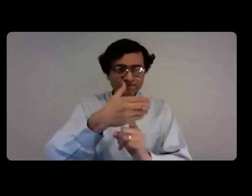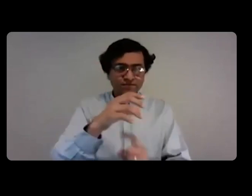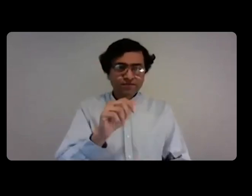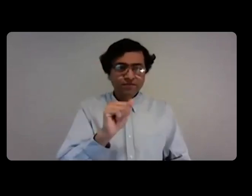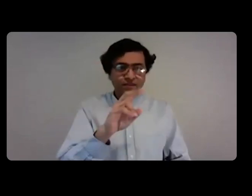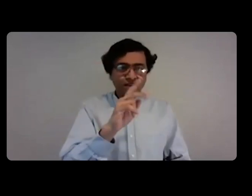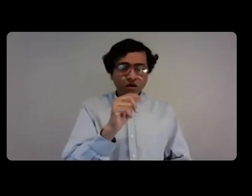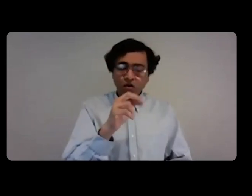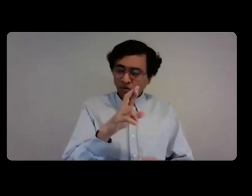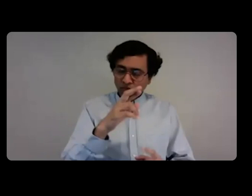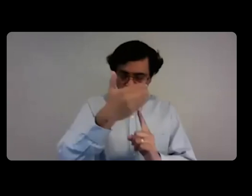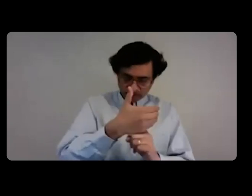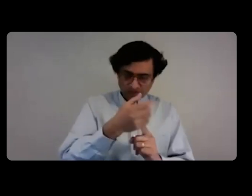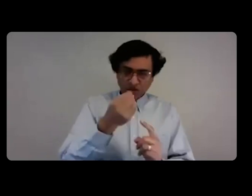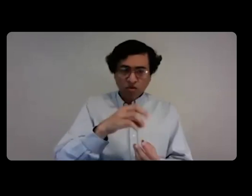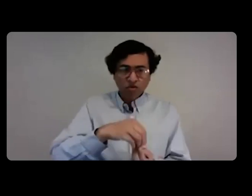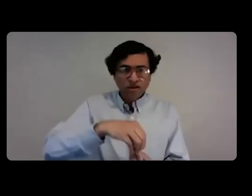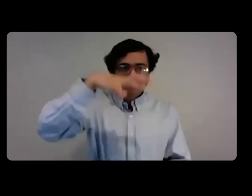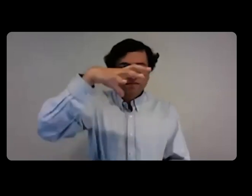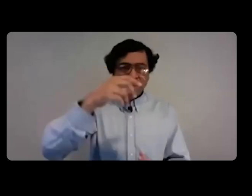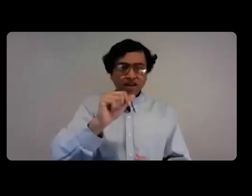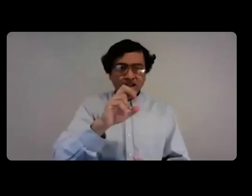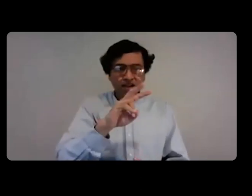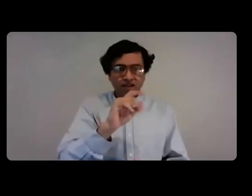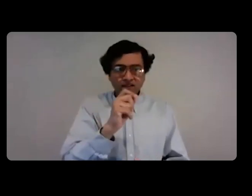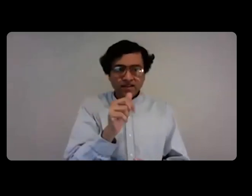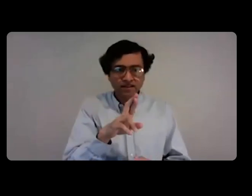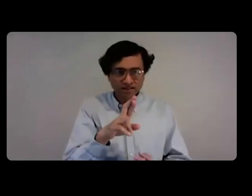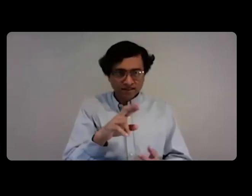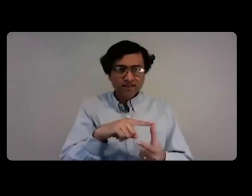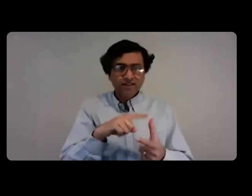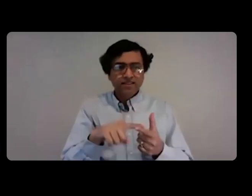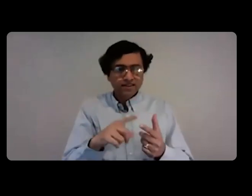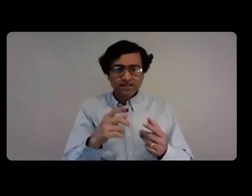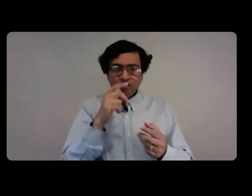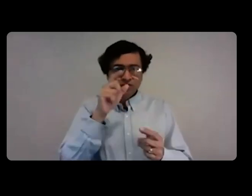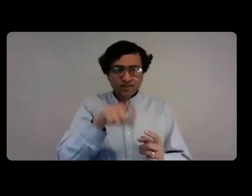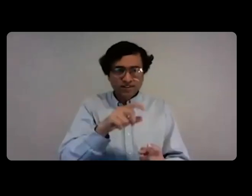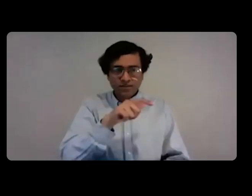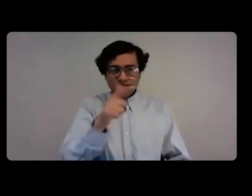Using either new technologies, such as an avatar,